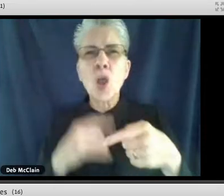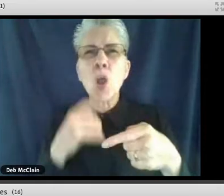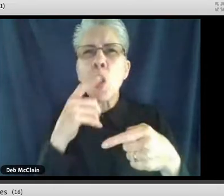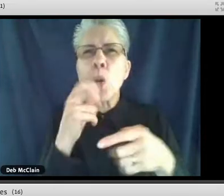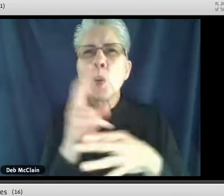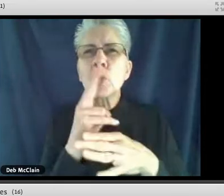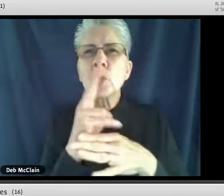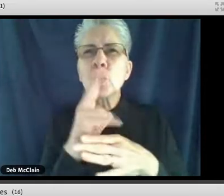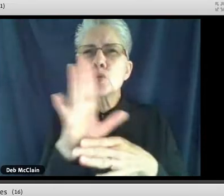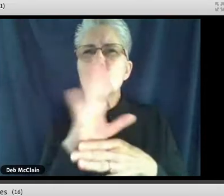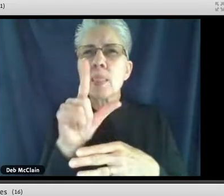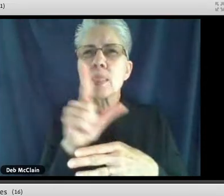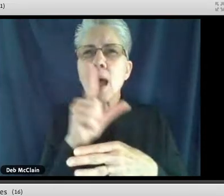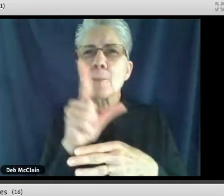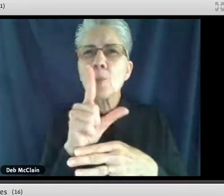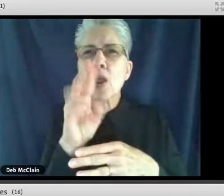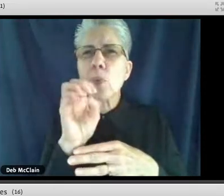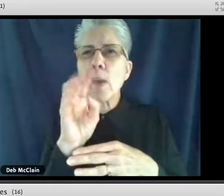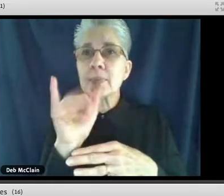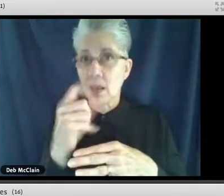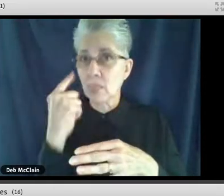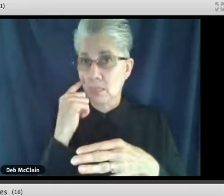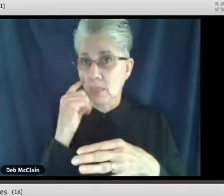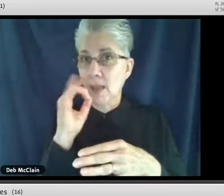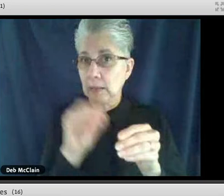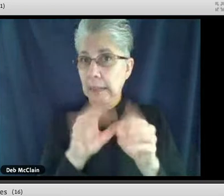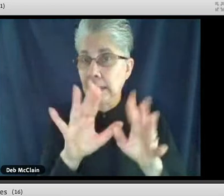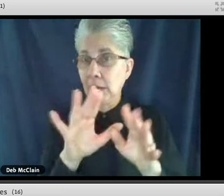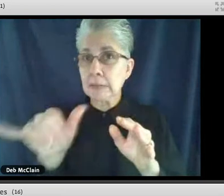Are they who you thought they were? How are they interacting with the site?